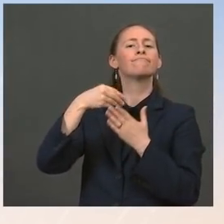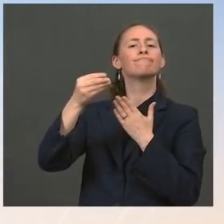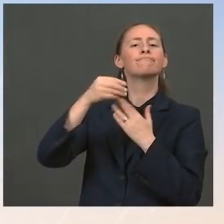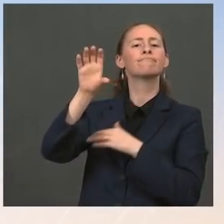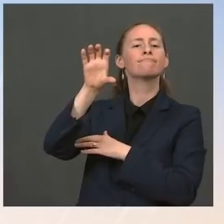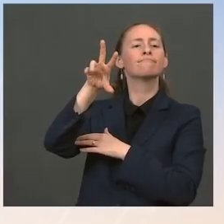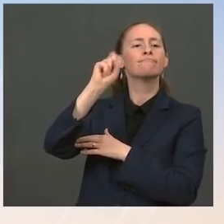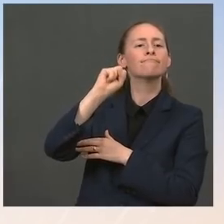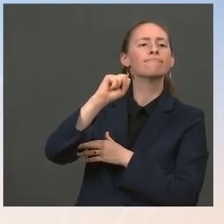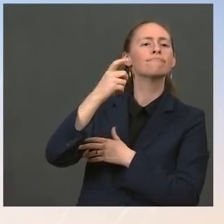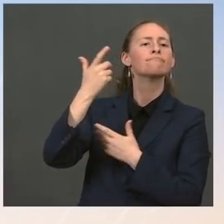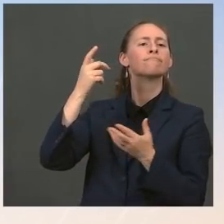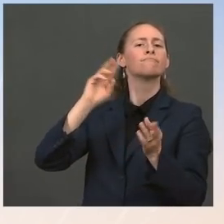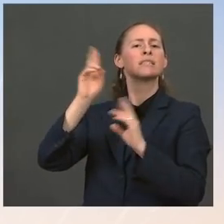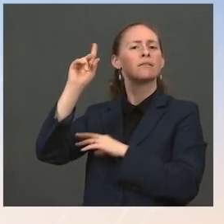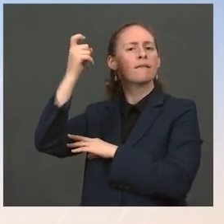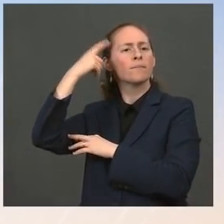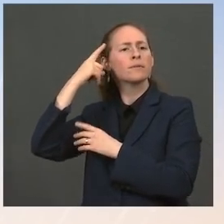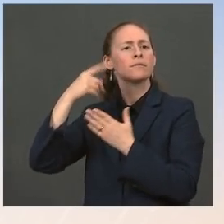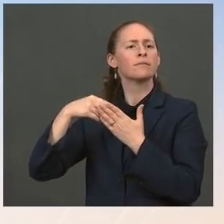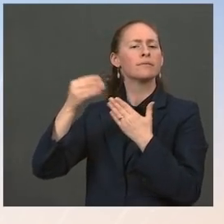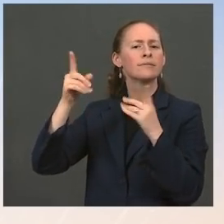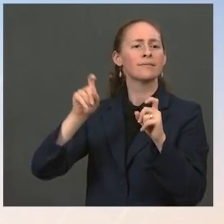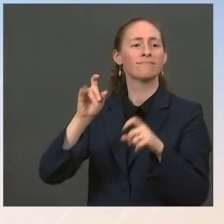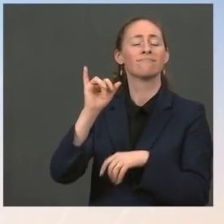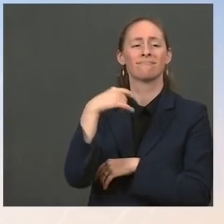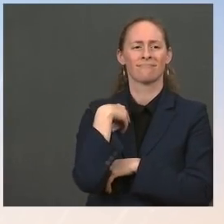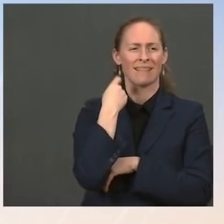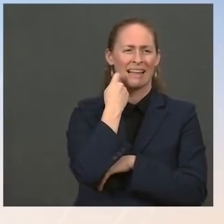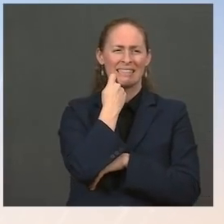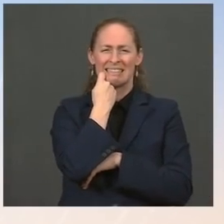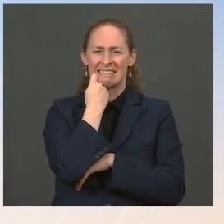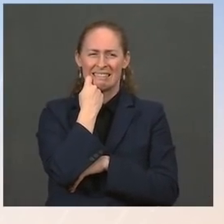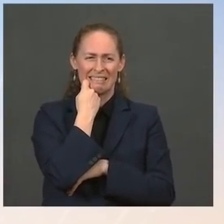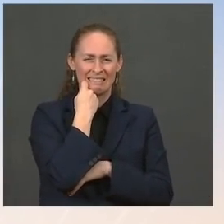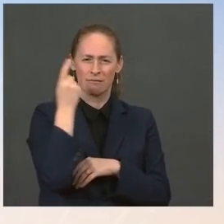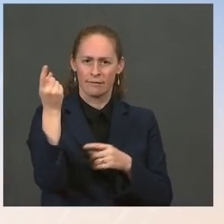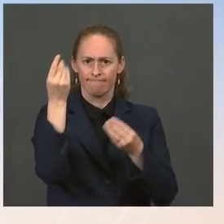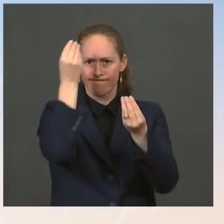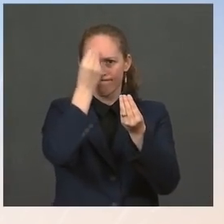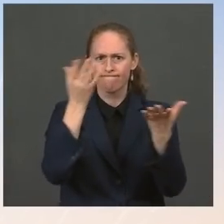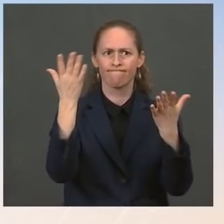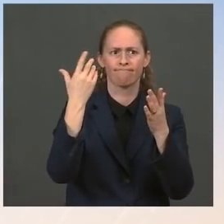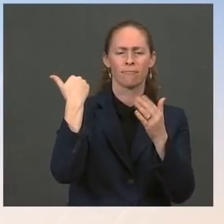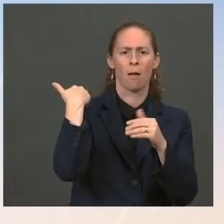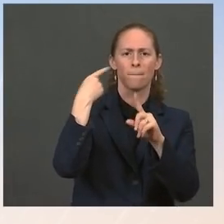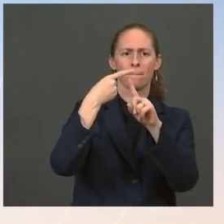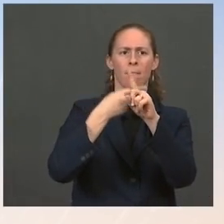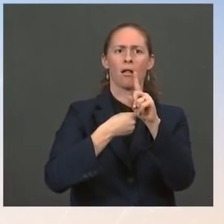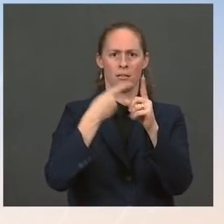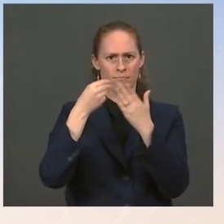Ms. Psaki: I mean, again, we just announced, last month, an enormous investment: We're quadrupling availability by December,